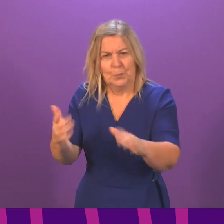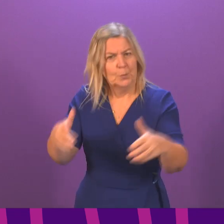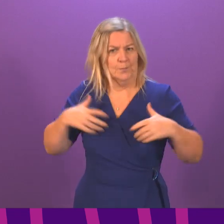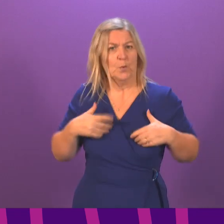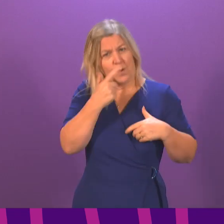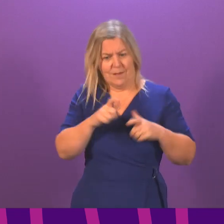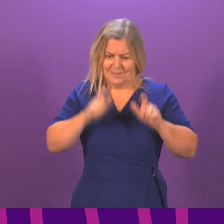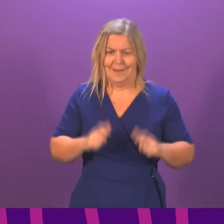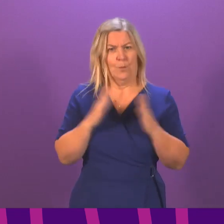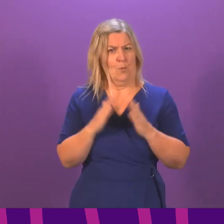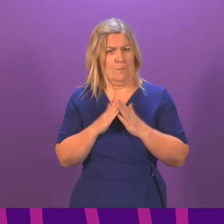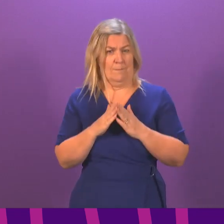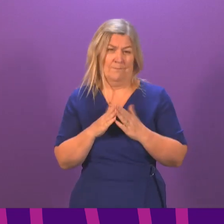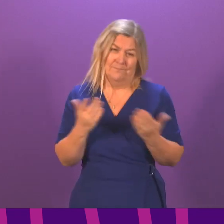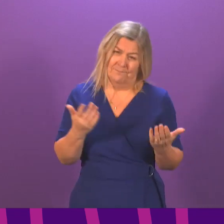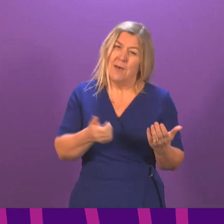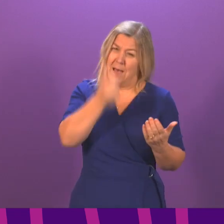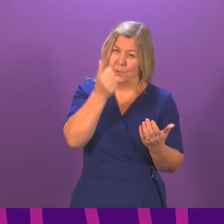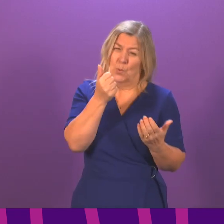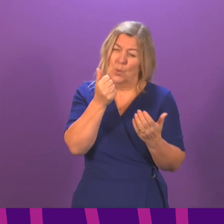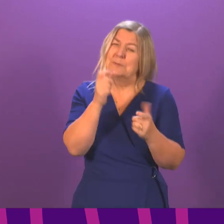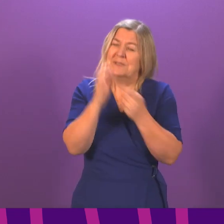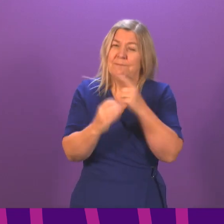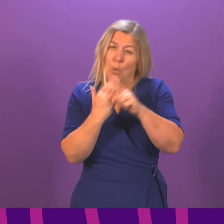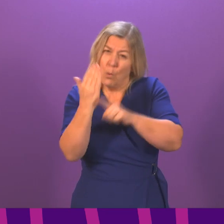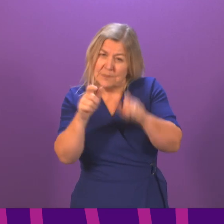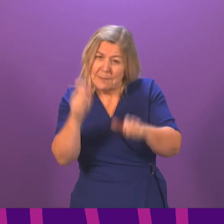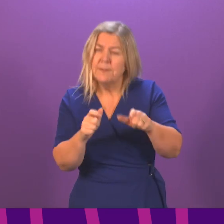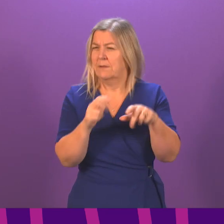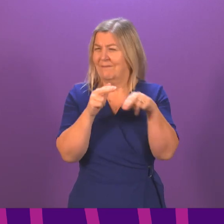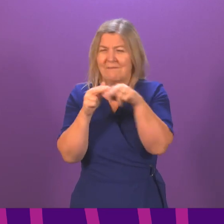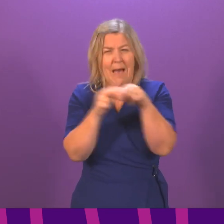of us will want to take unnecessary risks, in particular with older or more vulnerable relatives.